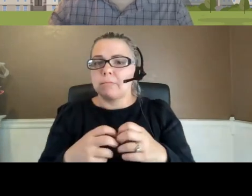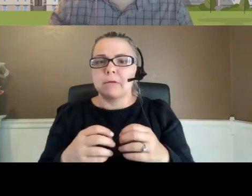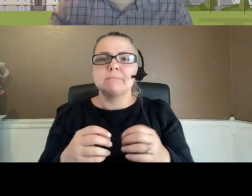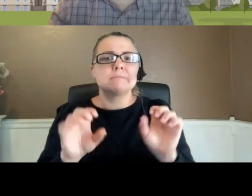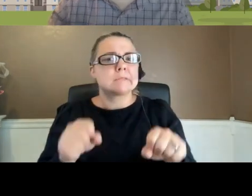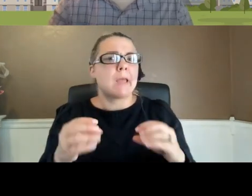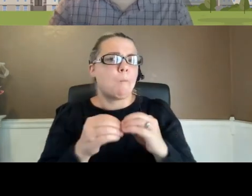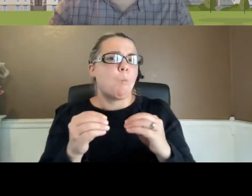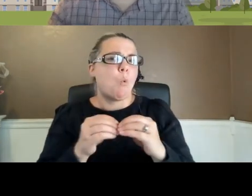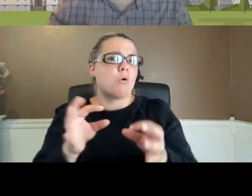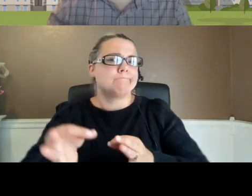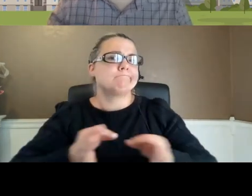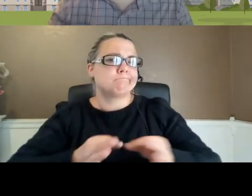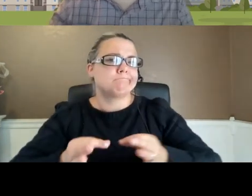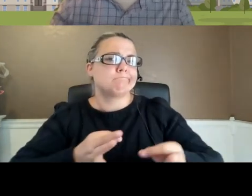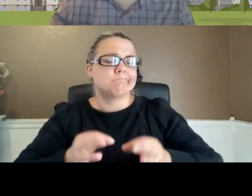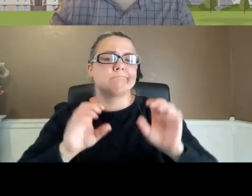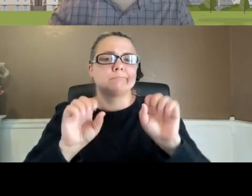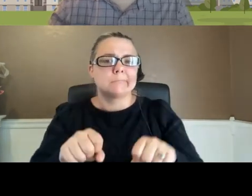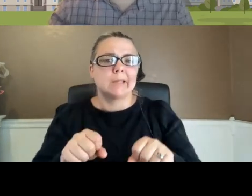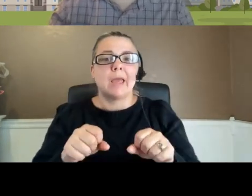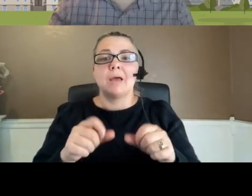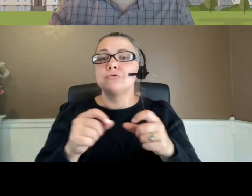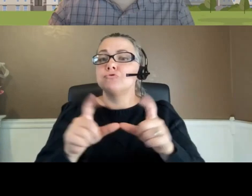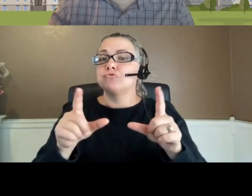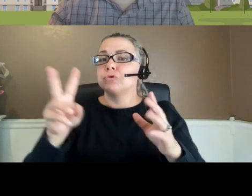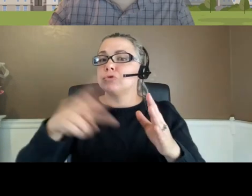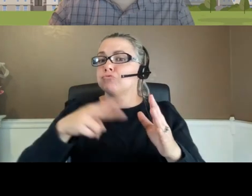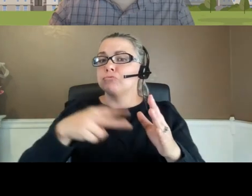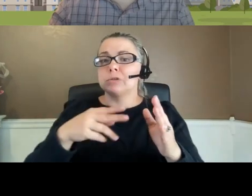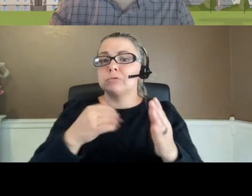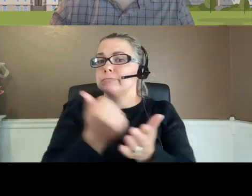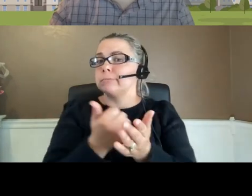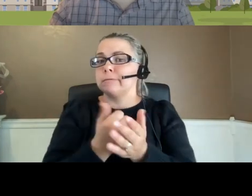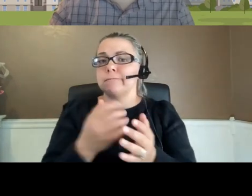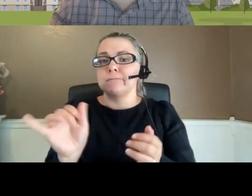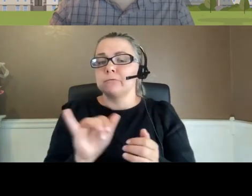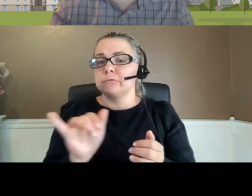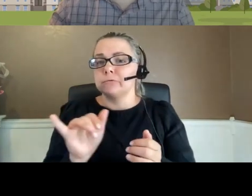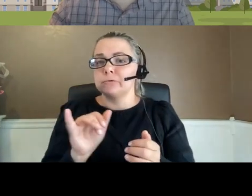in DevTools, screen readers can be great for that too, but for that navigation and interaction, this